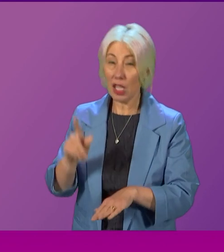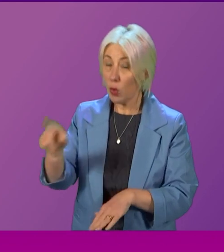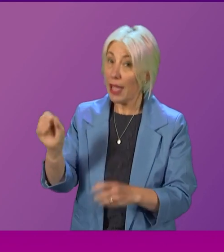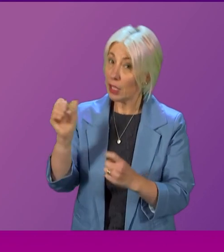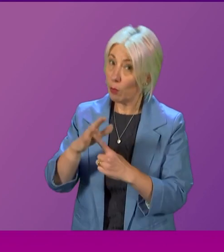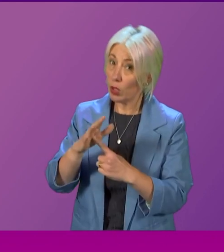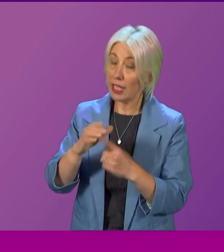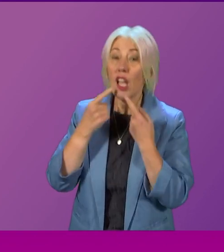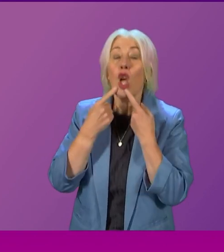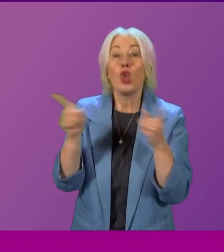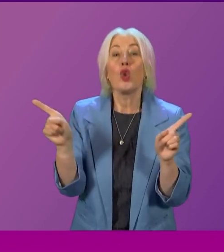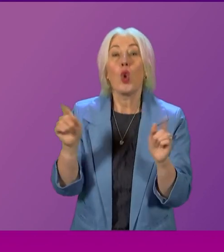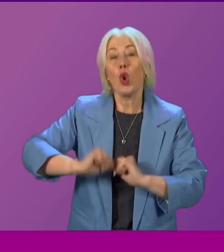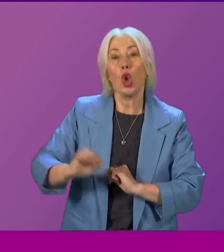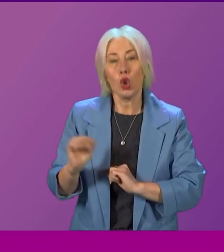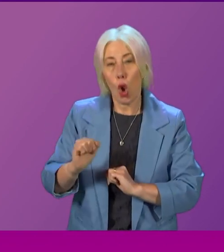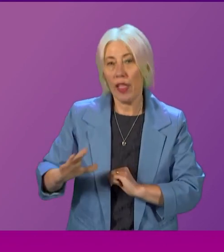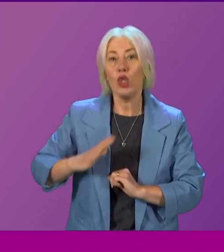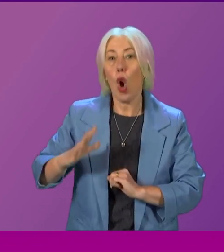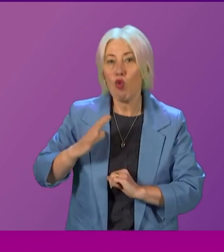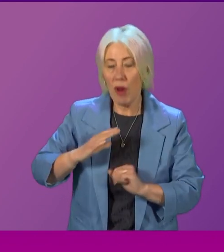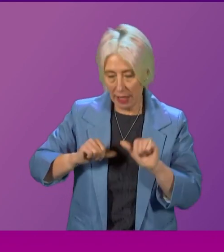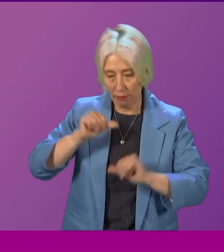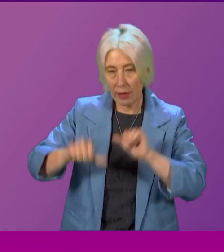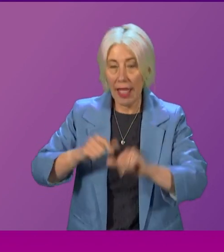Disclosure Scotland already takes steps to ensure that a person who requests a disclosure